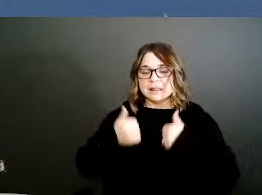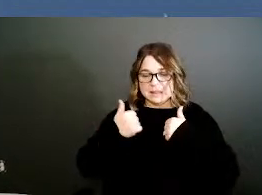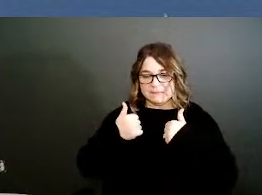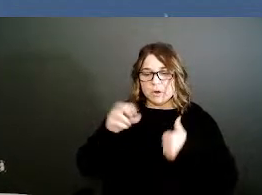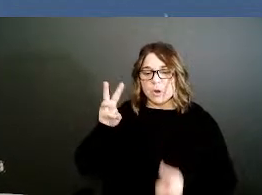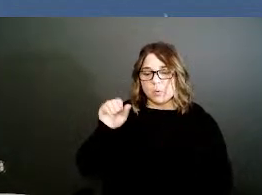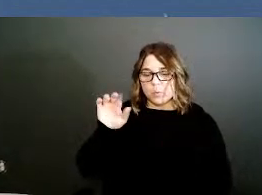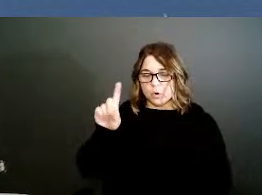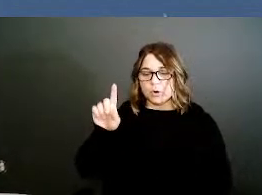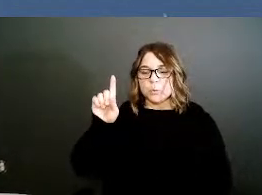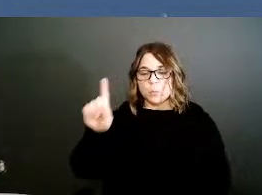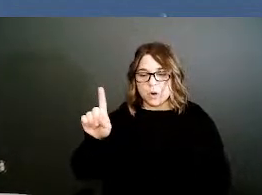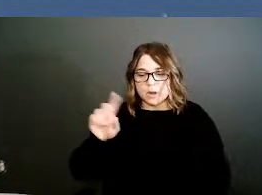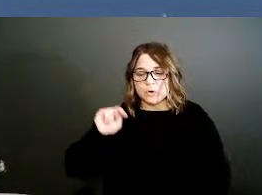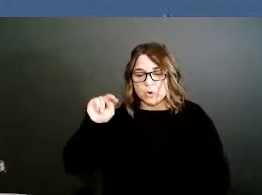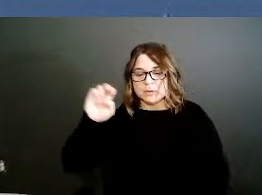I DO SUPPORT THE FULL FUNDING OF THE OFFICE OF VIOLENCE PREVENTION.